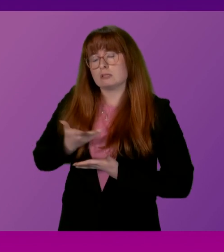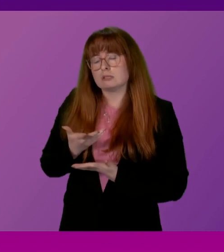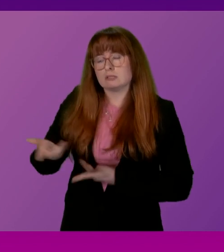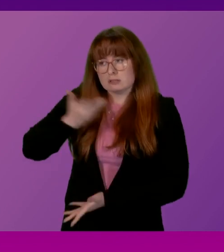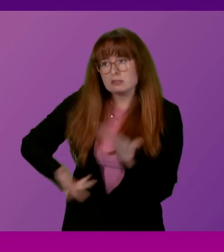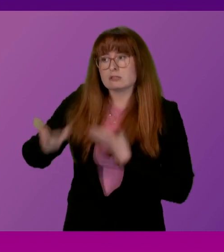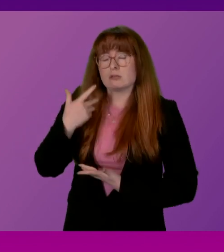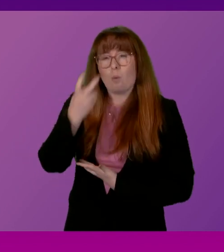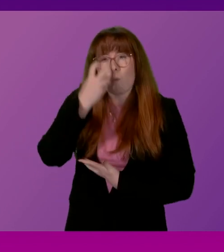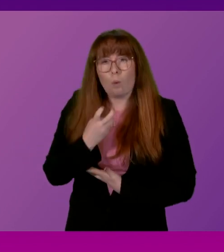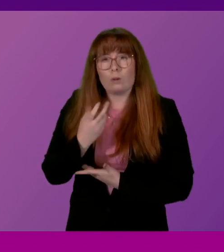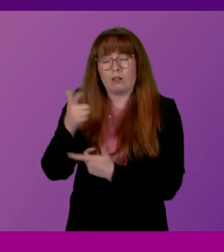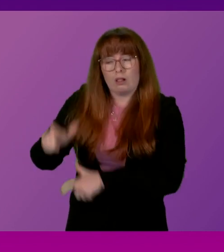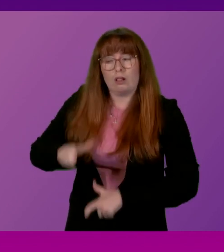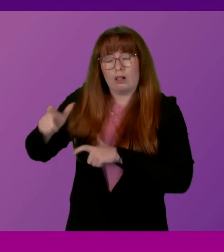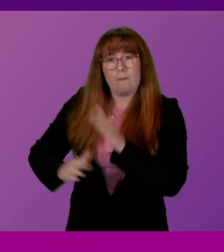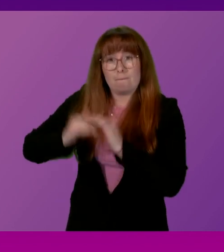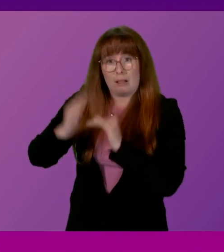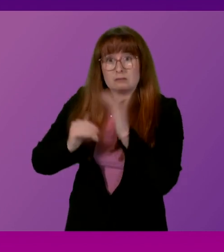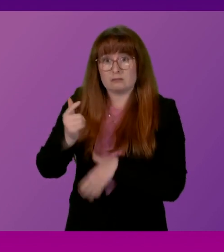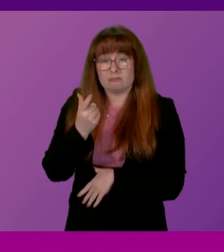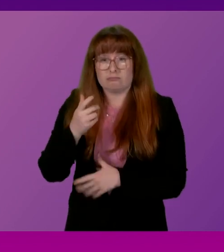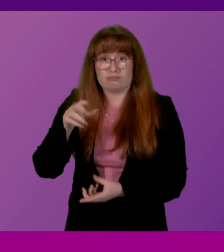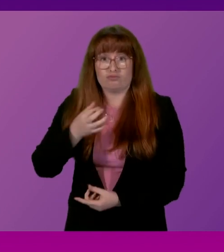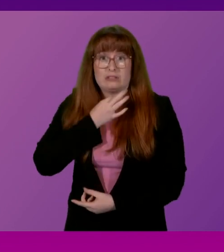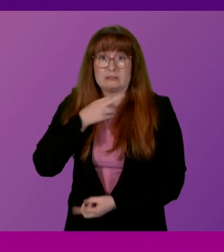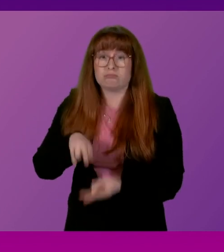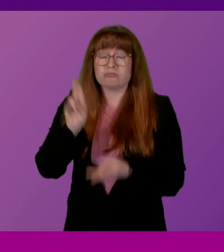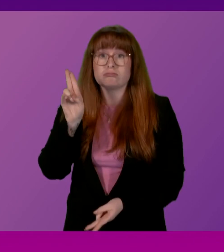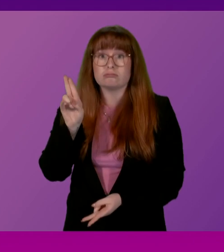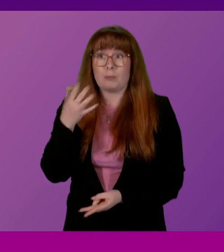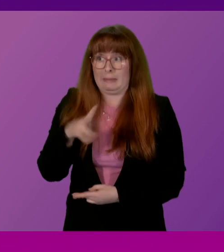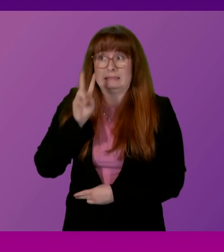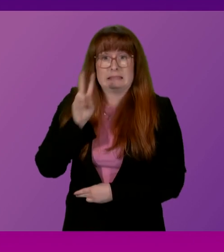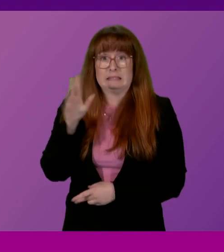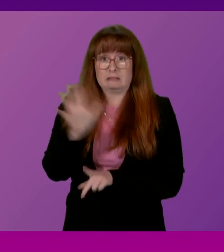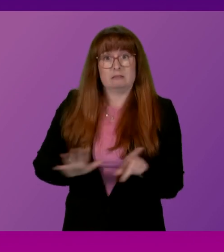Derelict buildings are a blight on our communities and, as we have seen, they can pose a risk to the wider public.